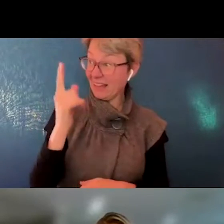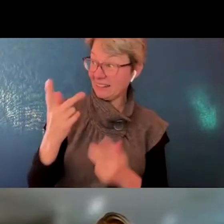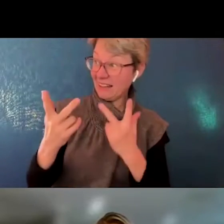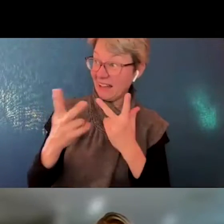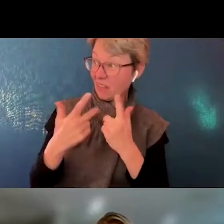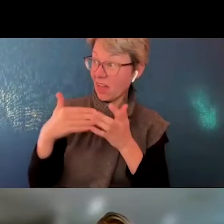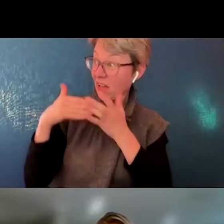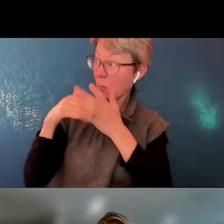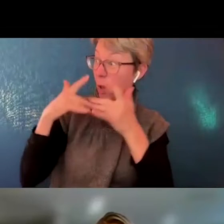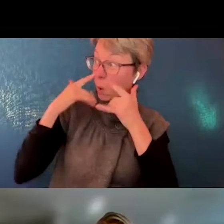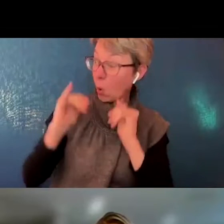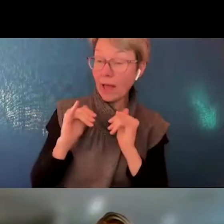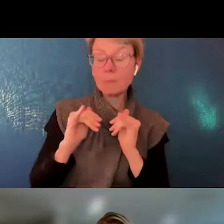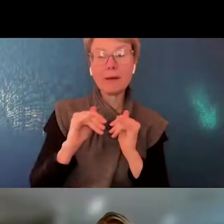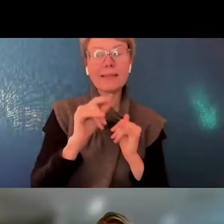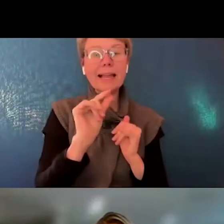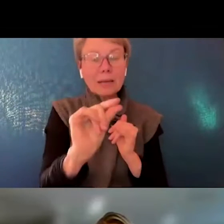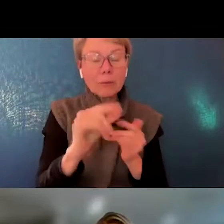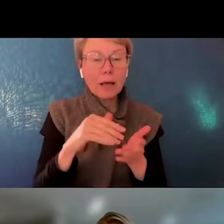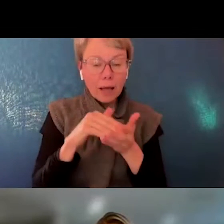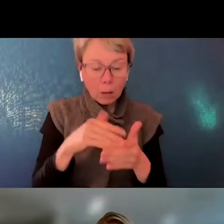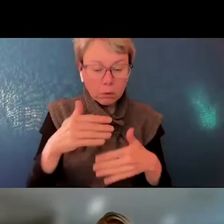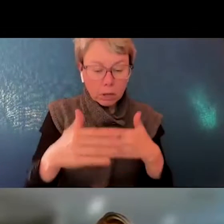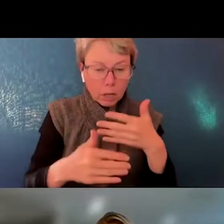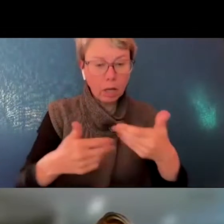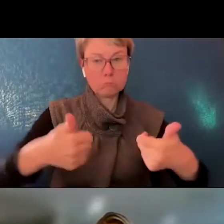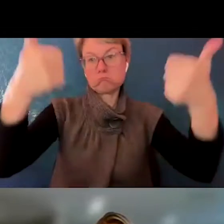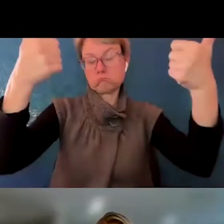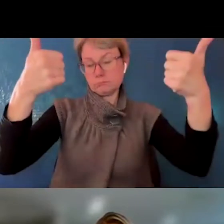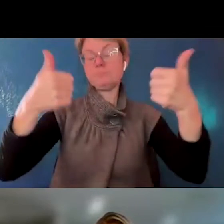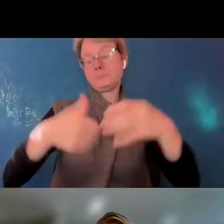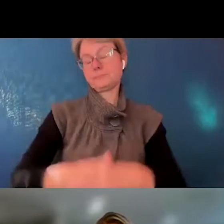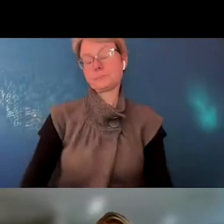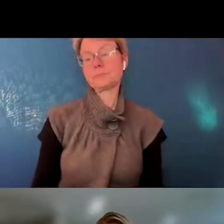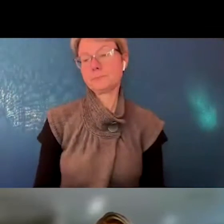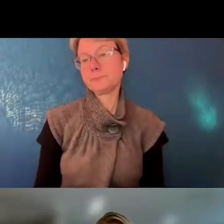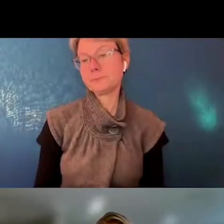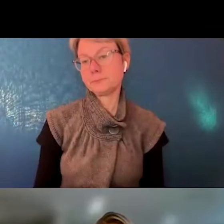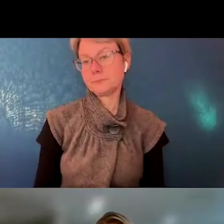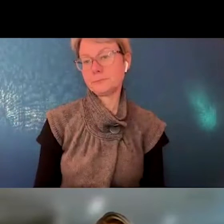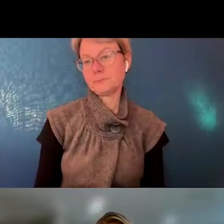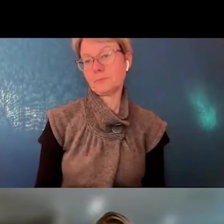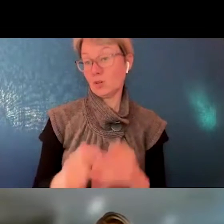they can at least get a bit of help um through the the resources that law access has so that's